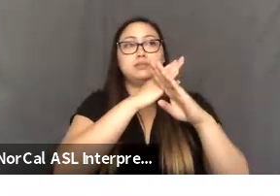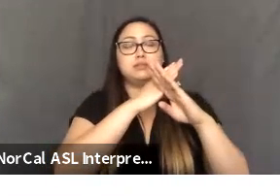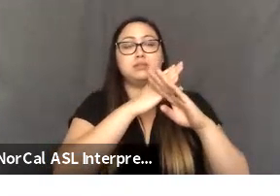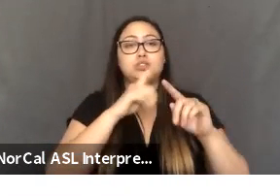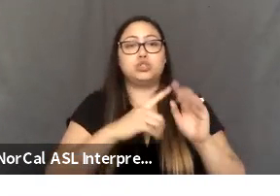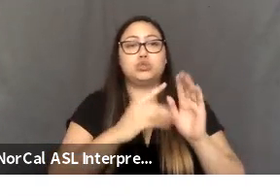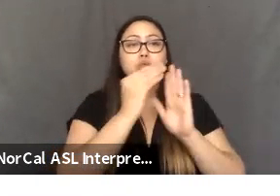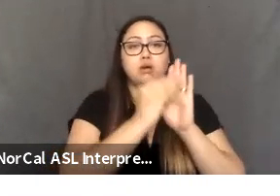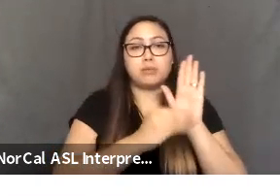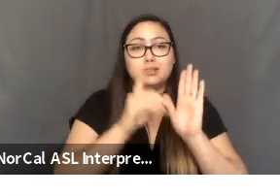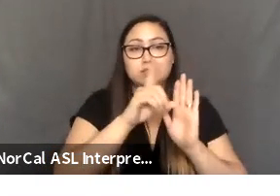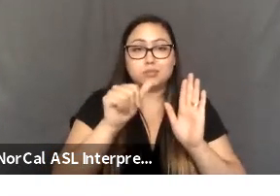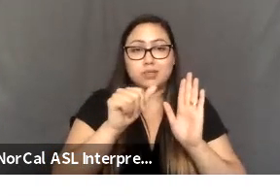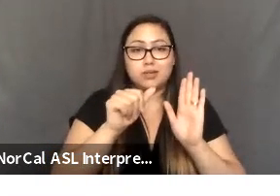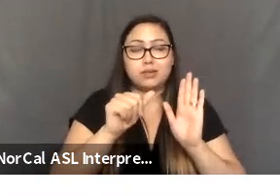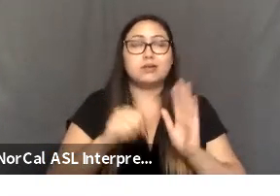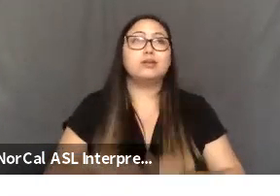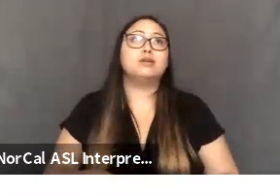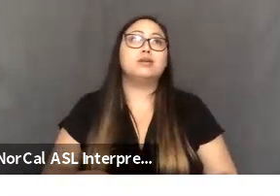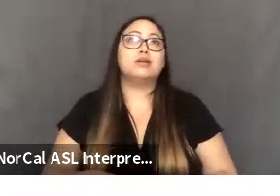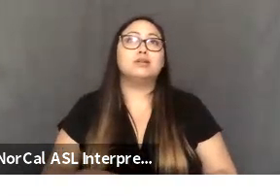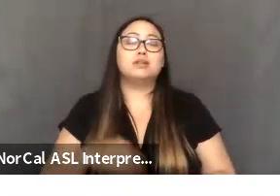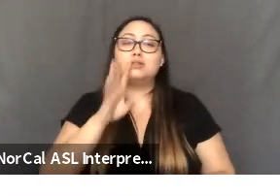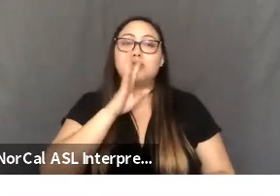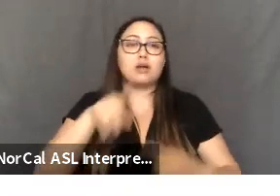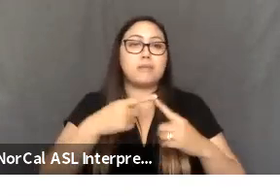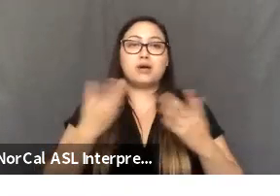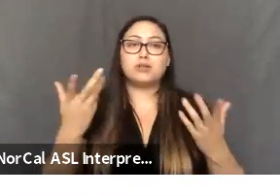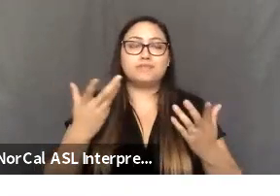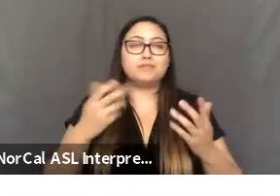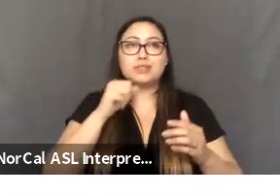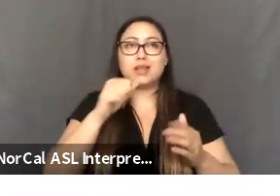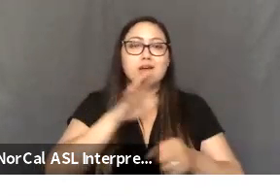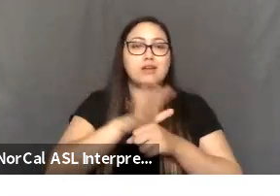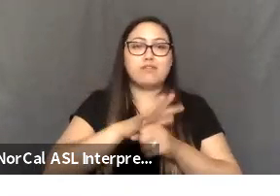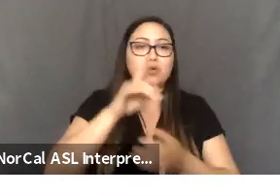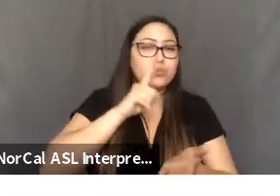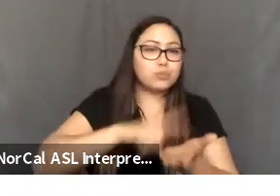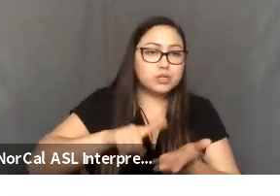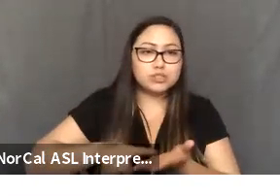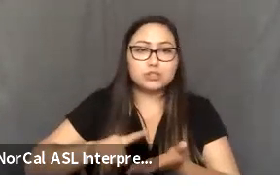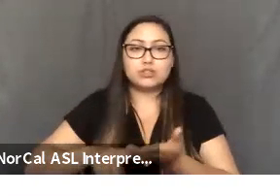and they talked about a lack of research and standards in this area. They wanted more